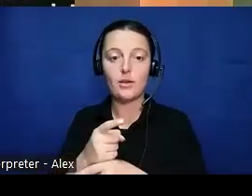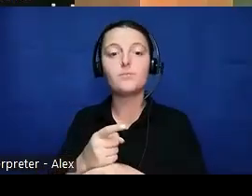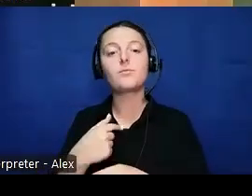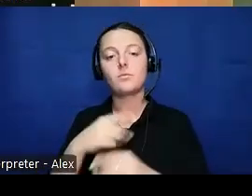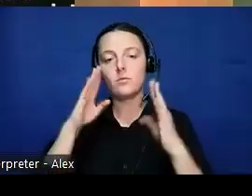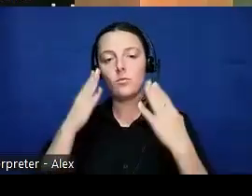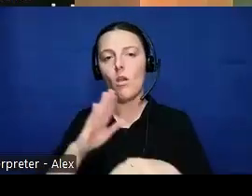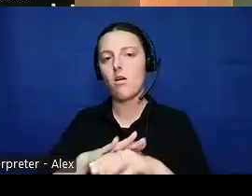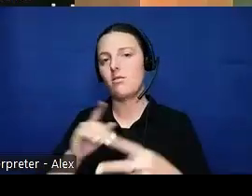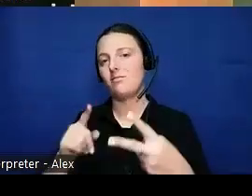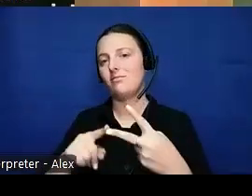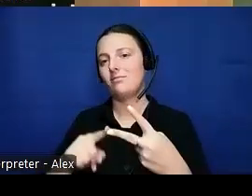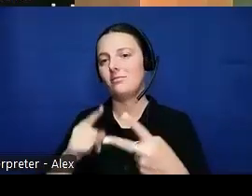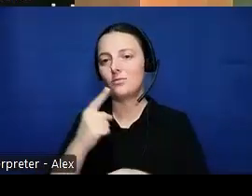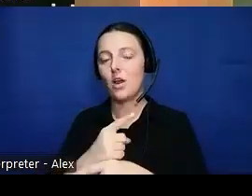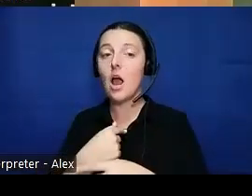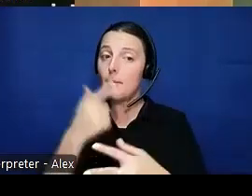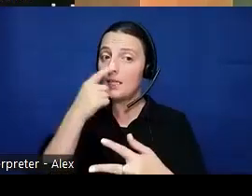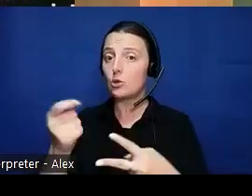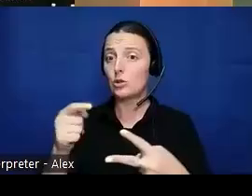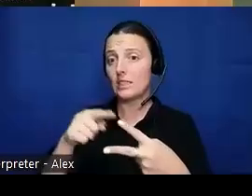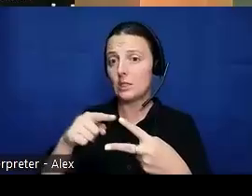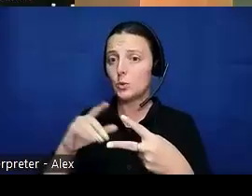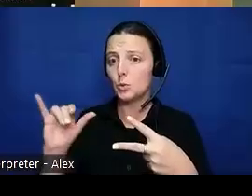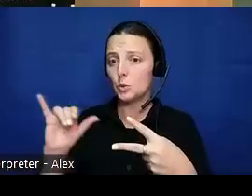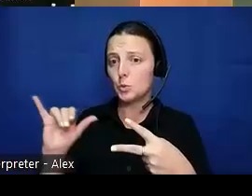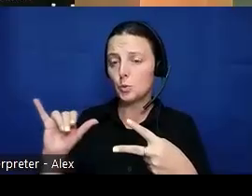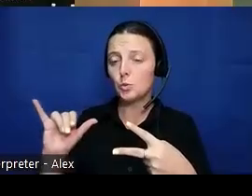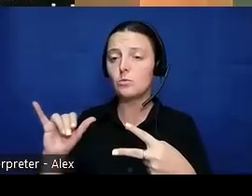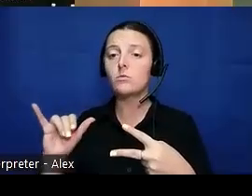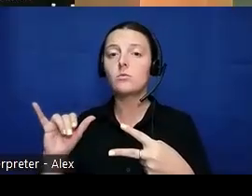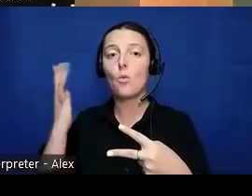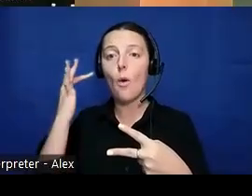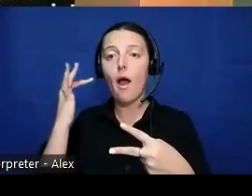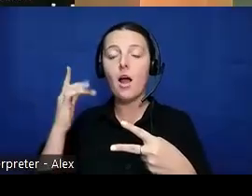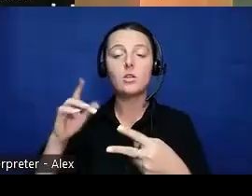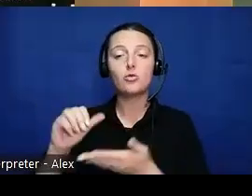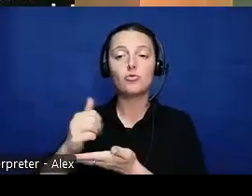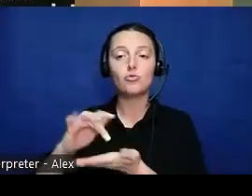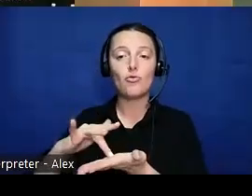kind of interested in the former as well because uh drugs like minocycan have also been shown to